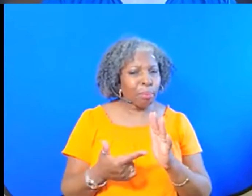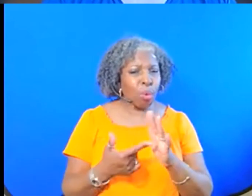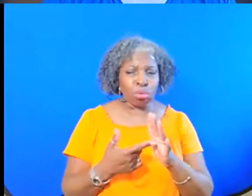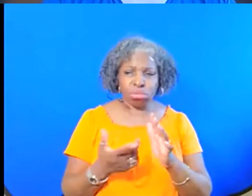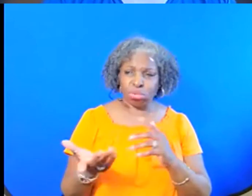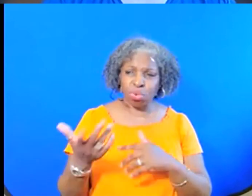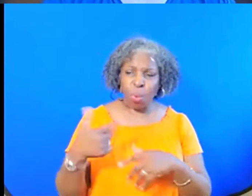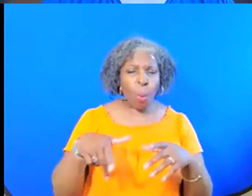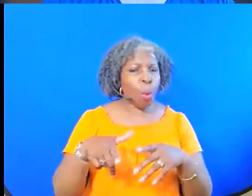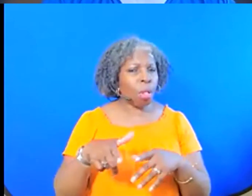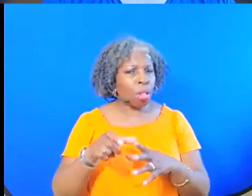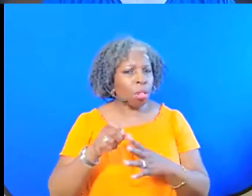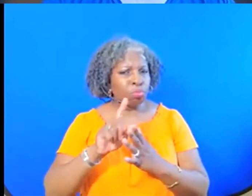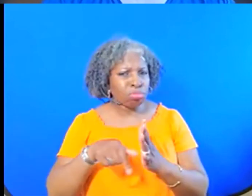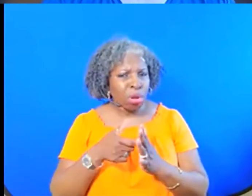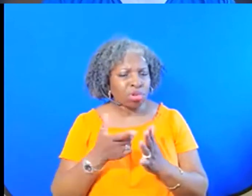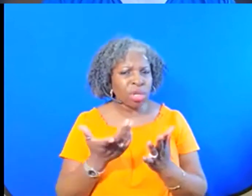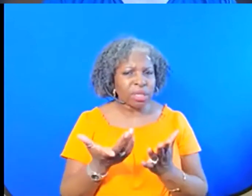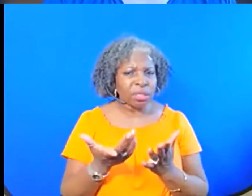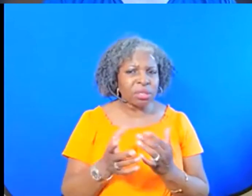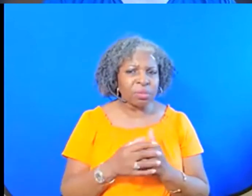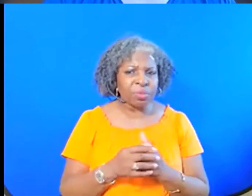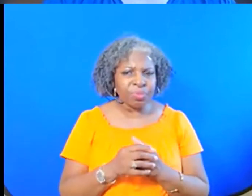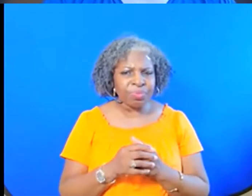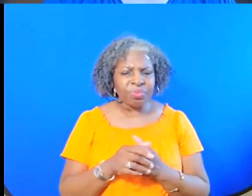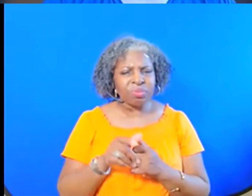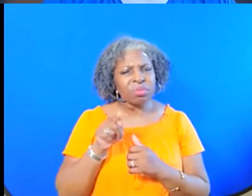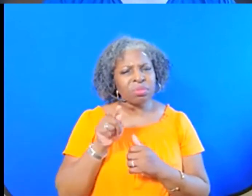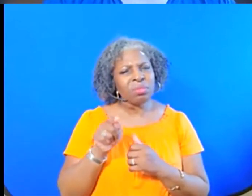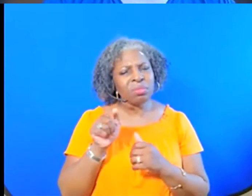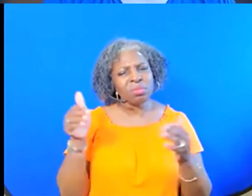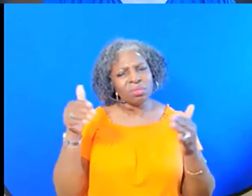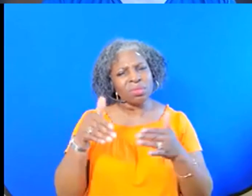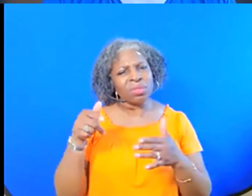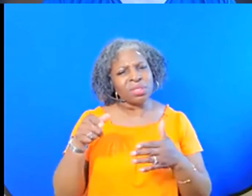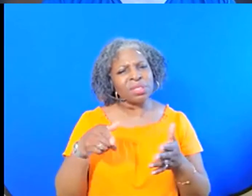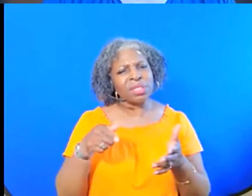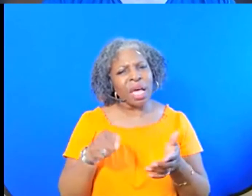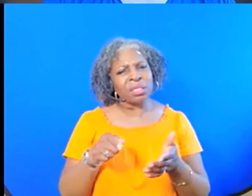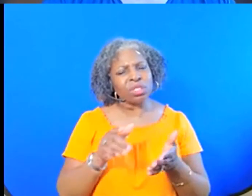And that's sort of that, I just use that as a starting point for everything I do now,